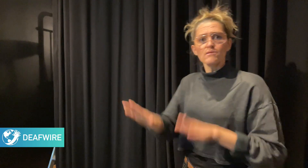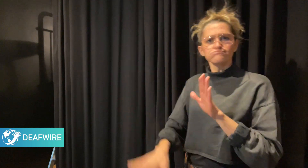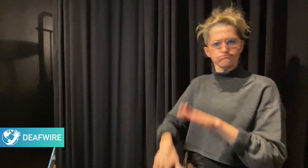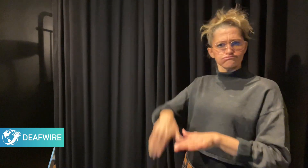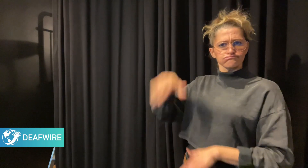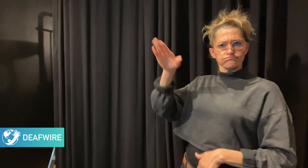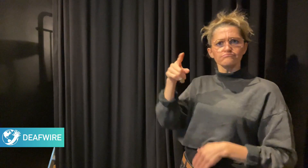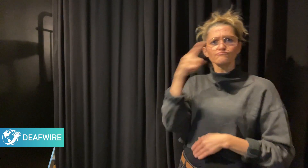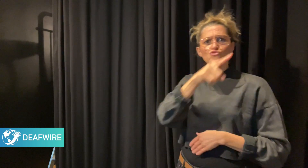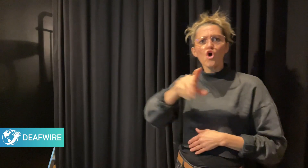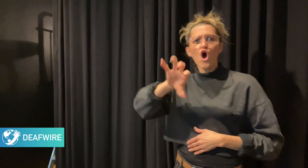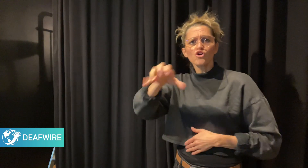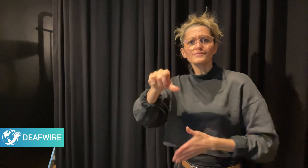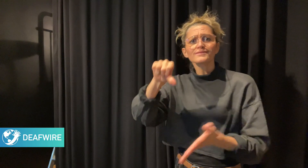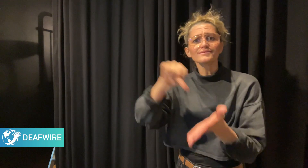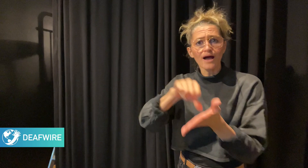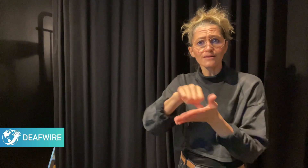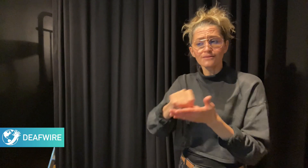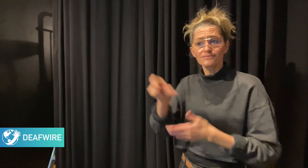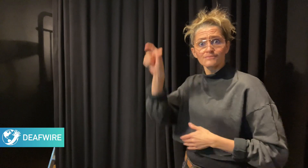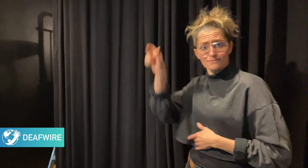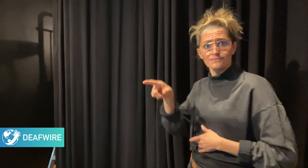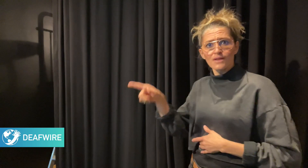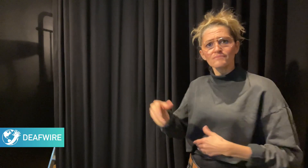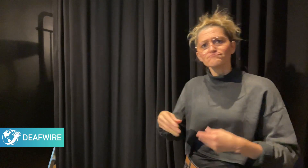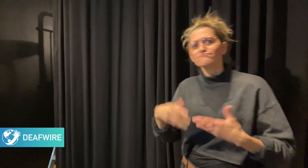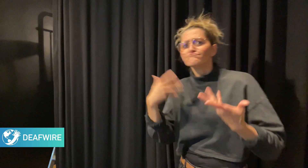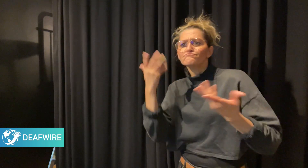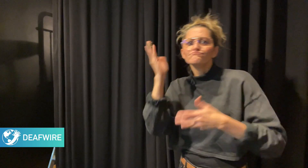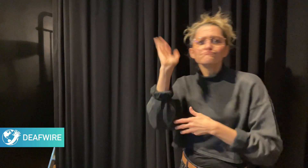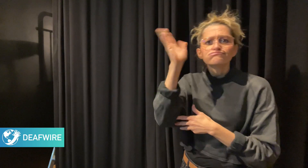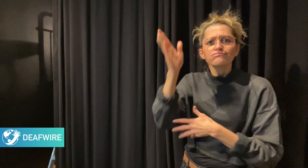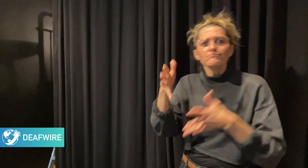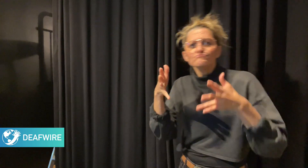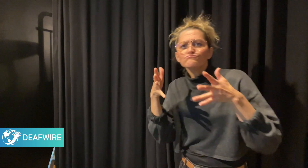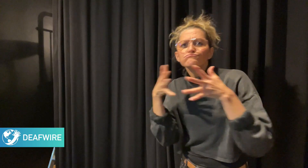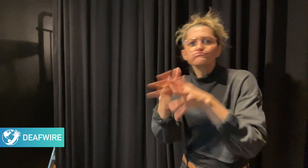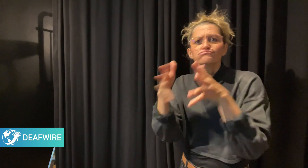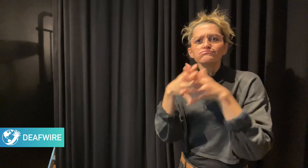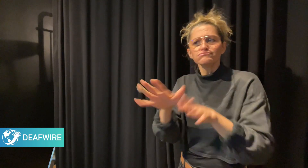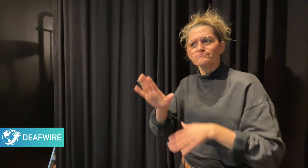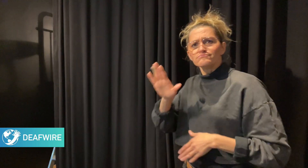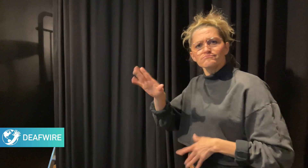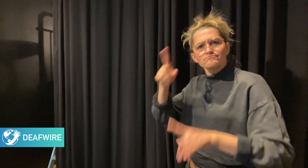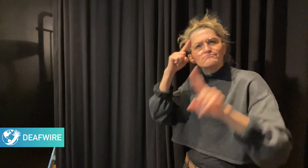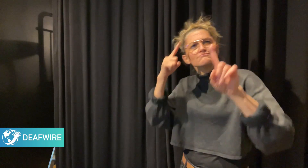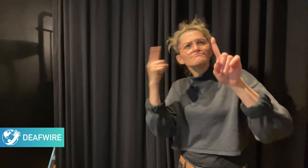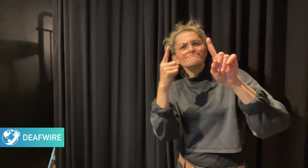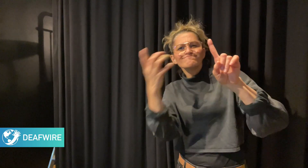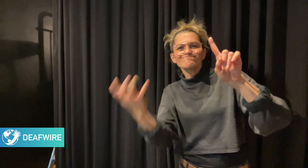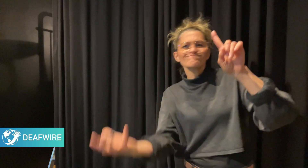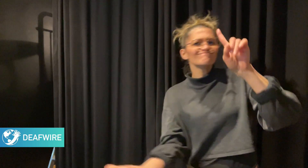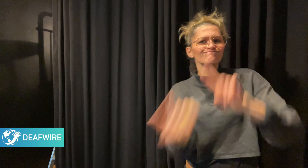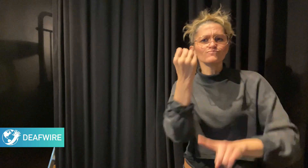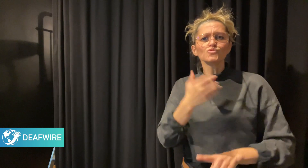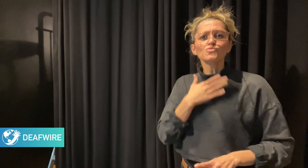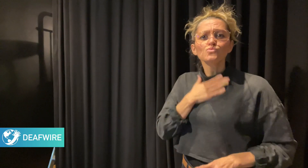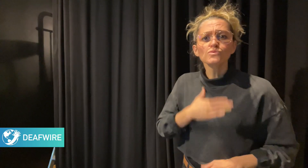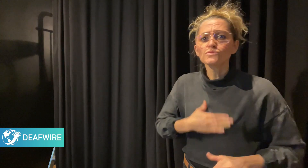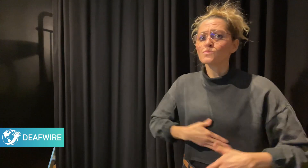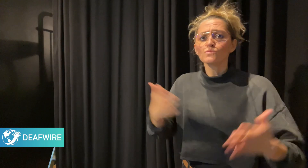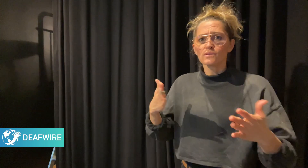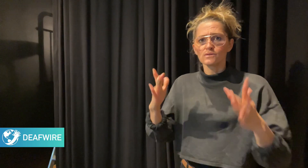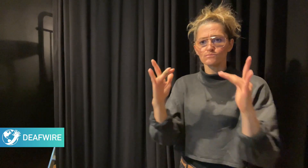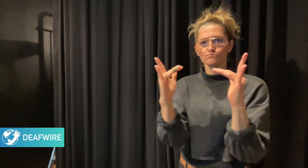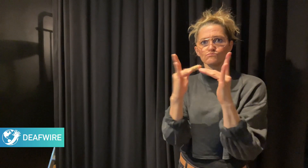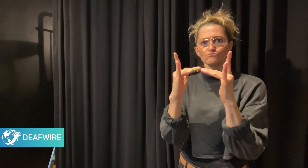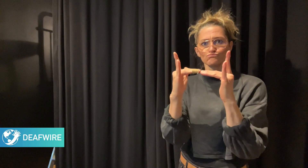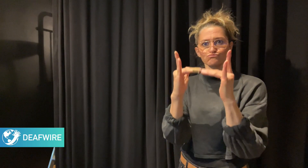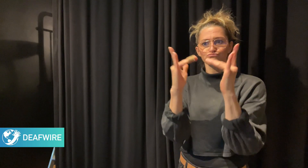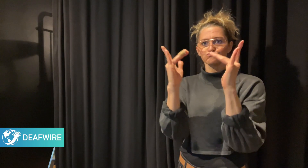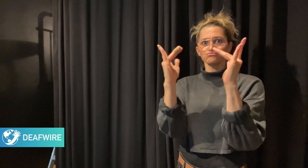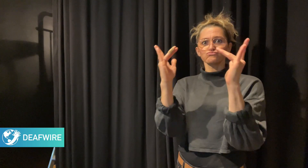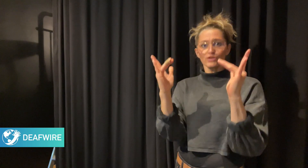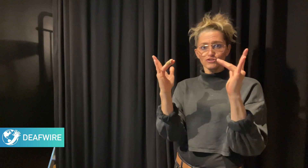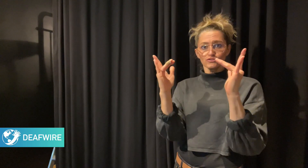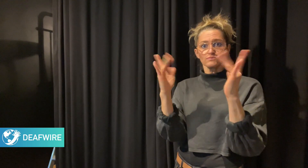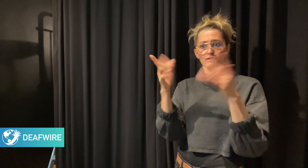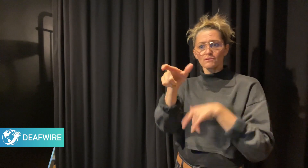a CODA who grew up in Iran. She gave a presentation about her goal